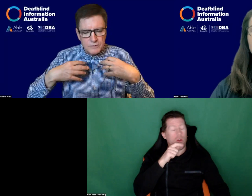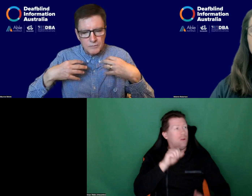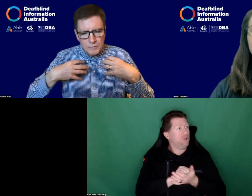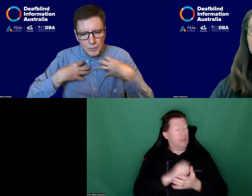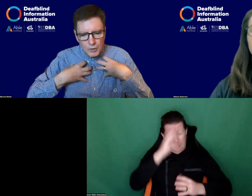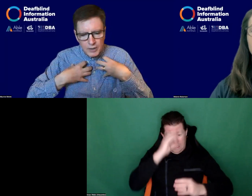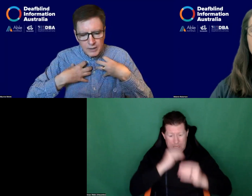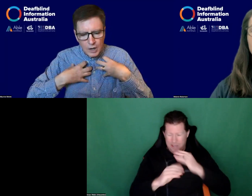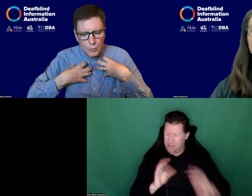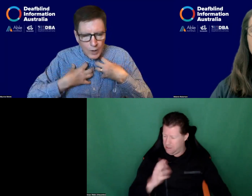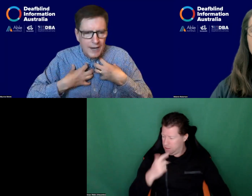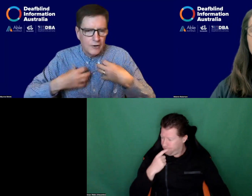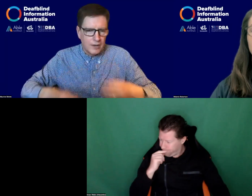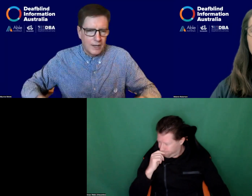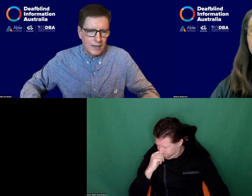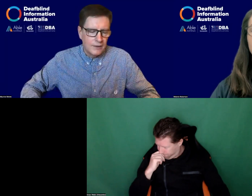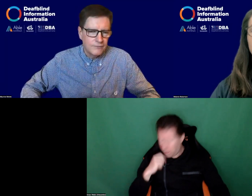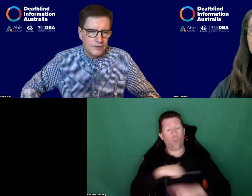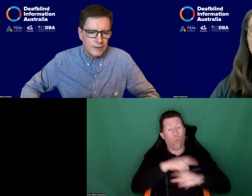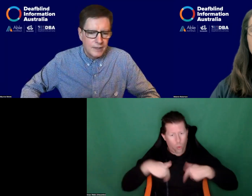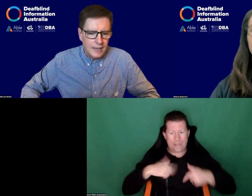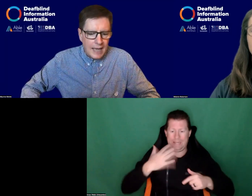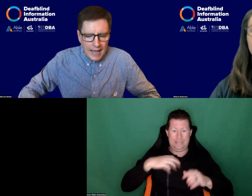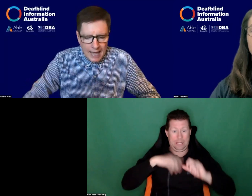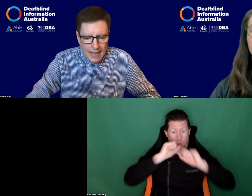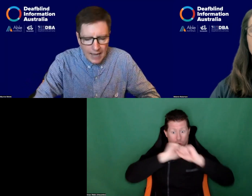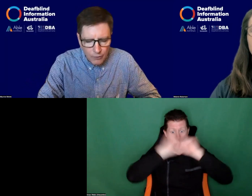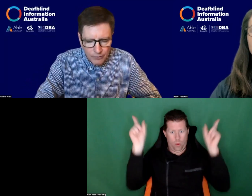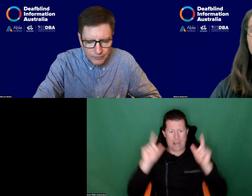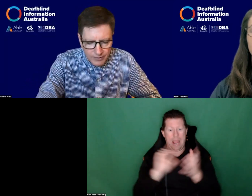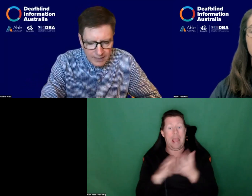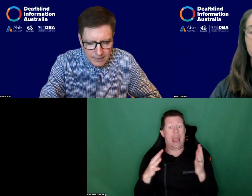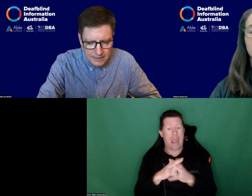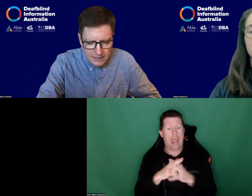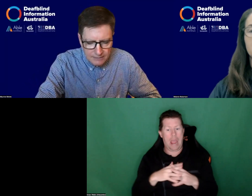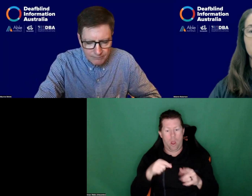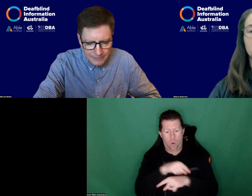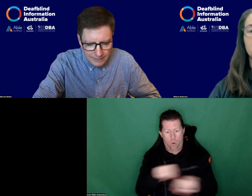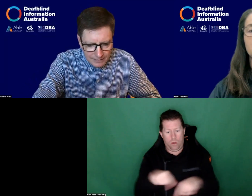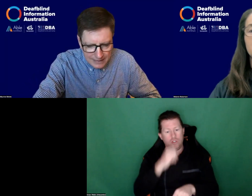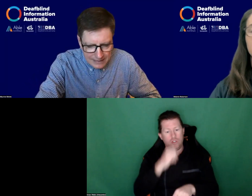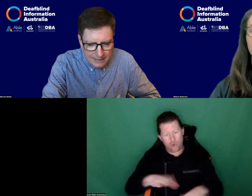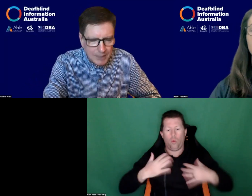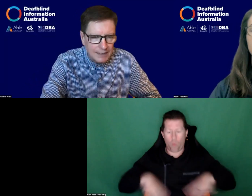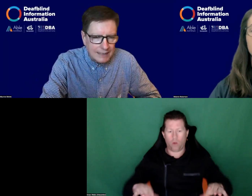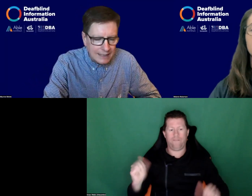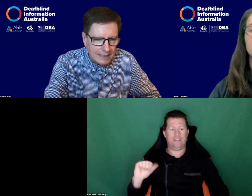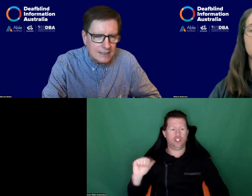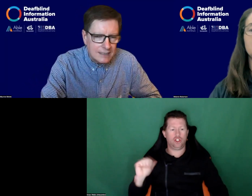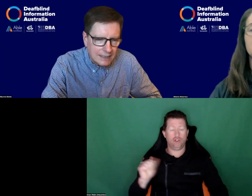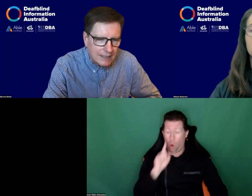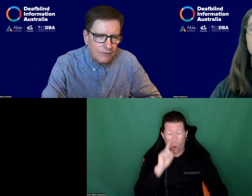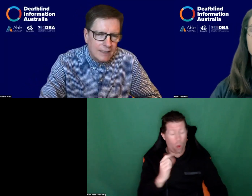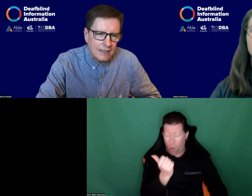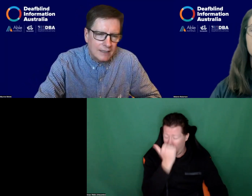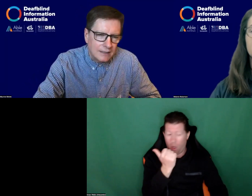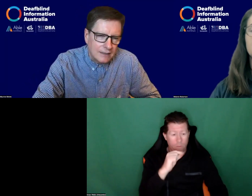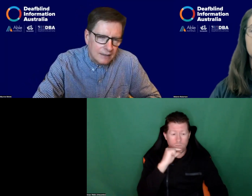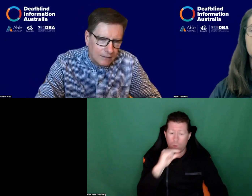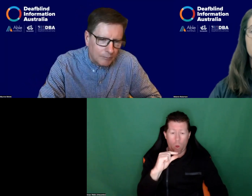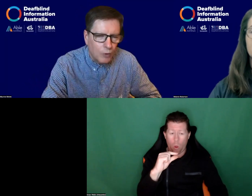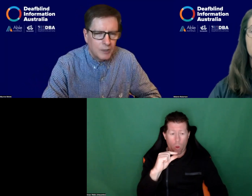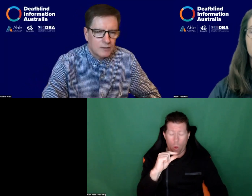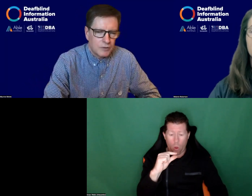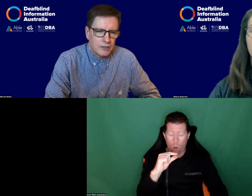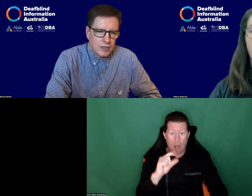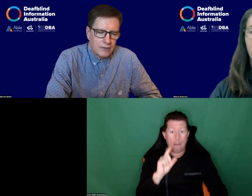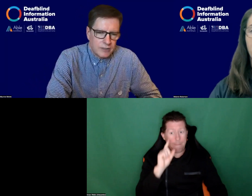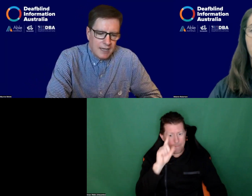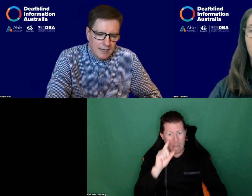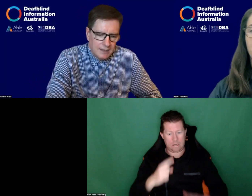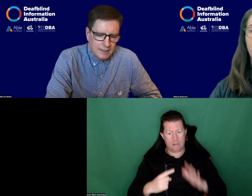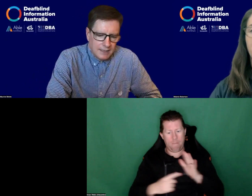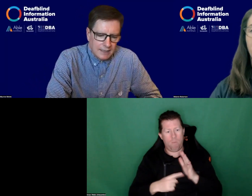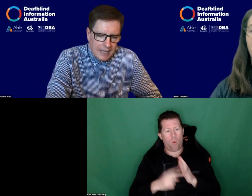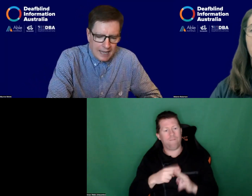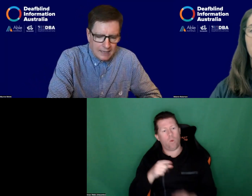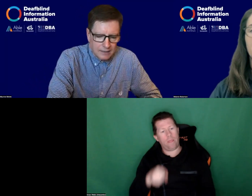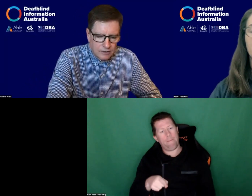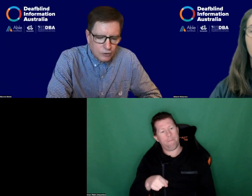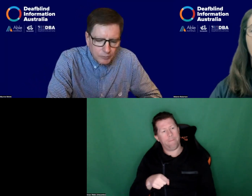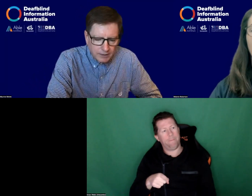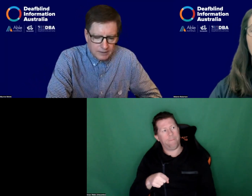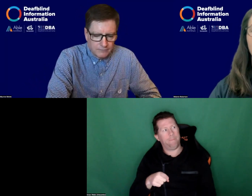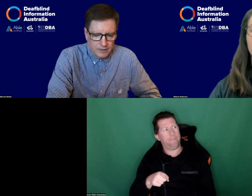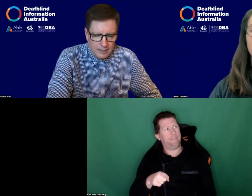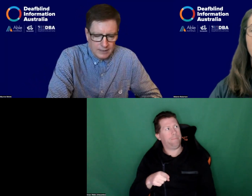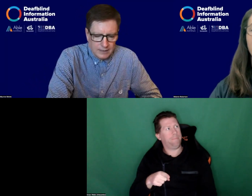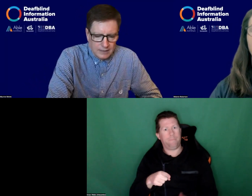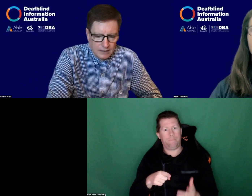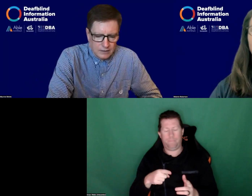Just more aware of how these seemingly insignificant moments throughout a child's day can cumulatively